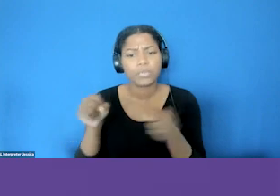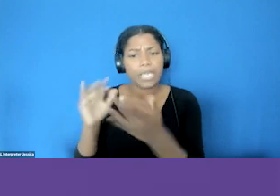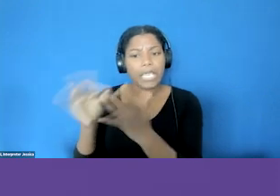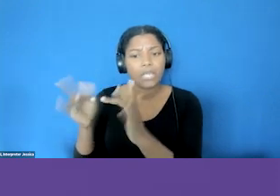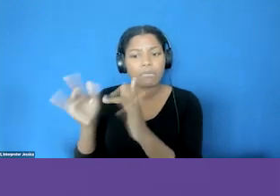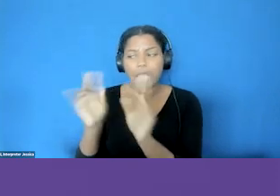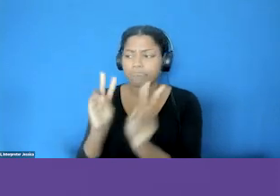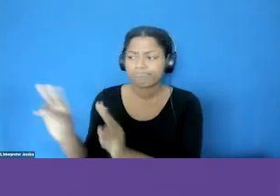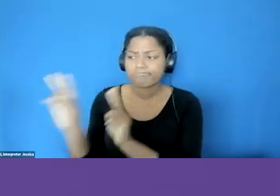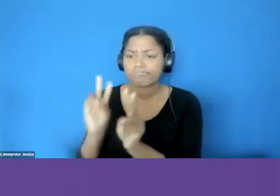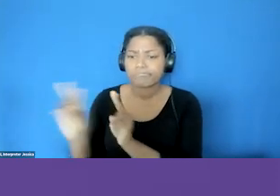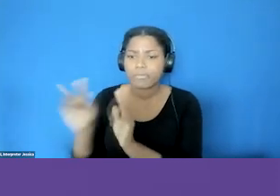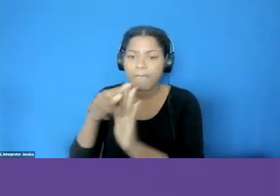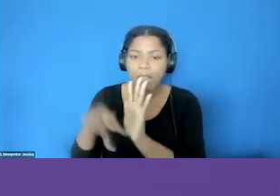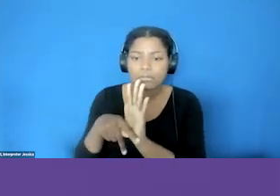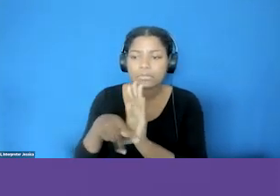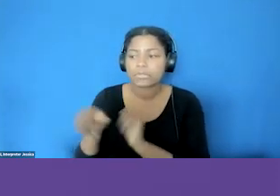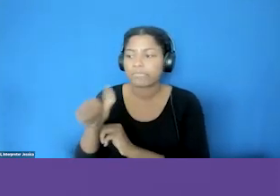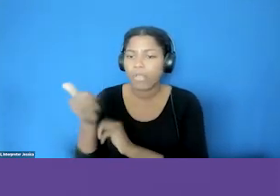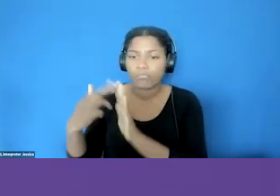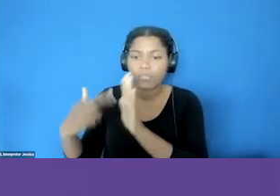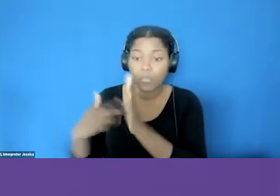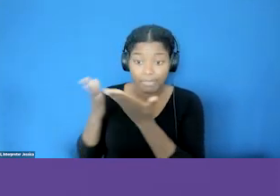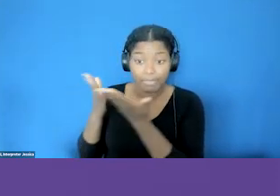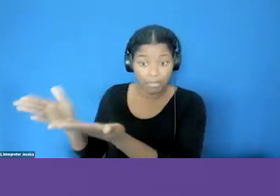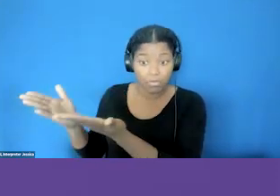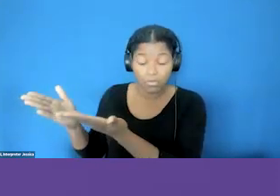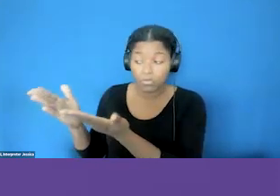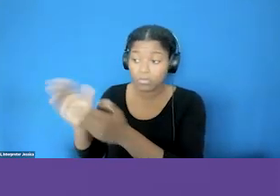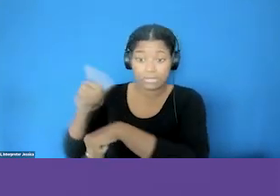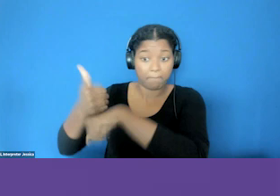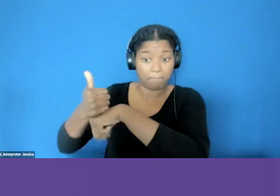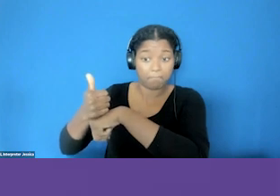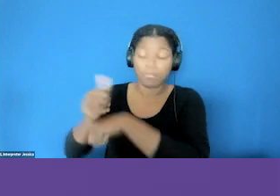Look at the policies and procedures that are out there that are in place